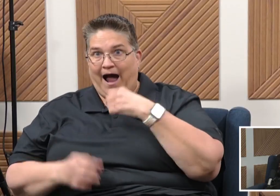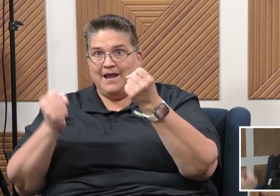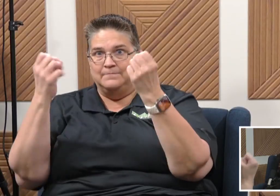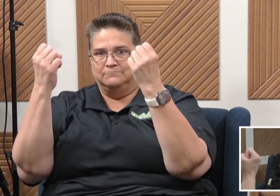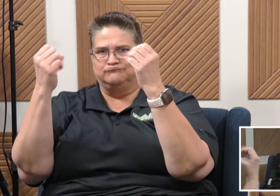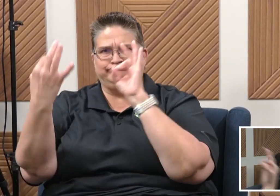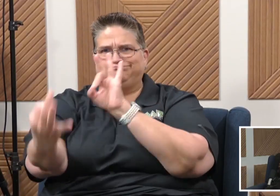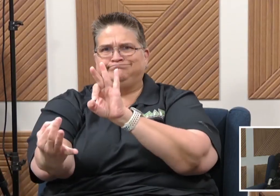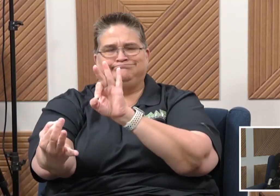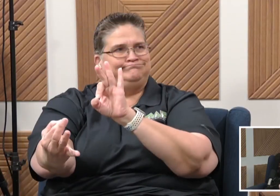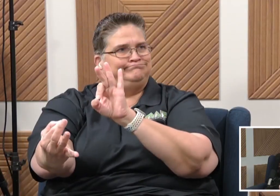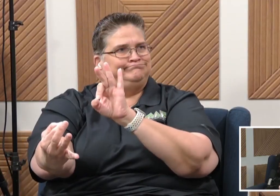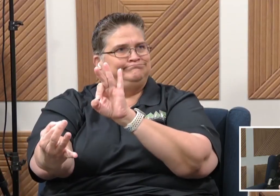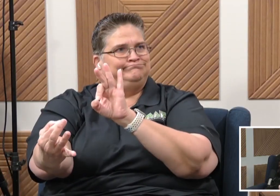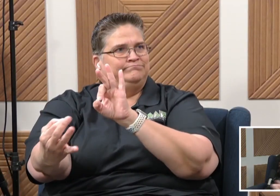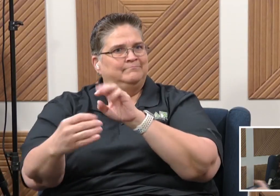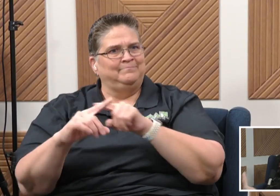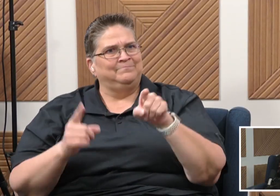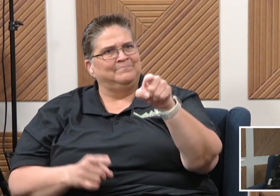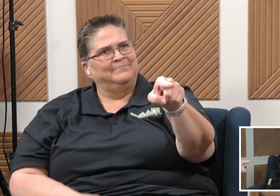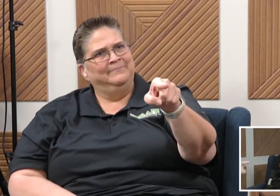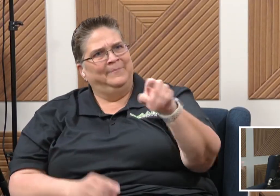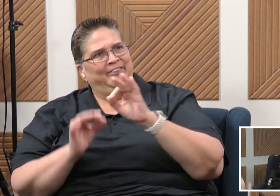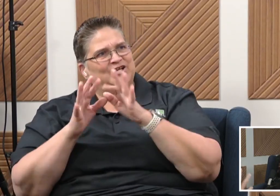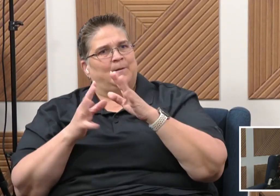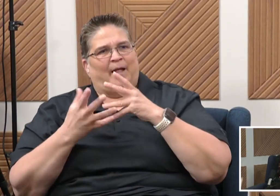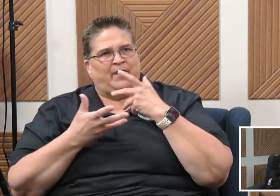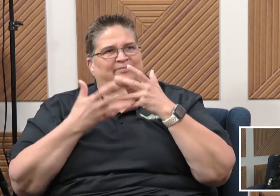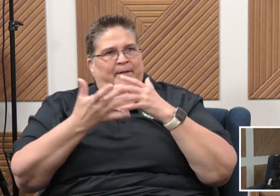I am understanding it. I am signing everything perfectly. I am understanding the questions.